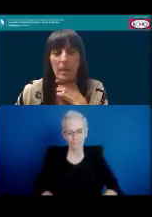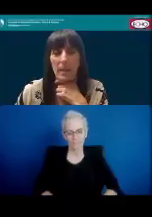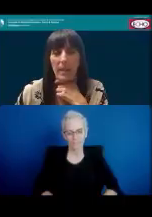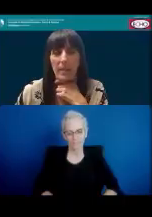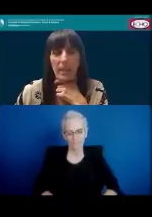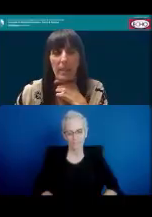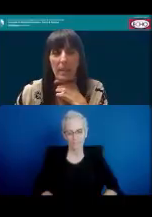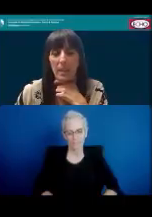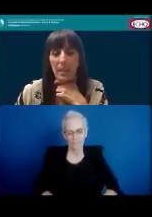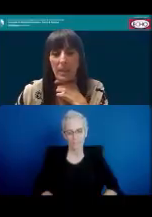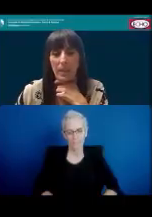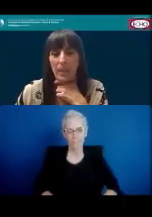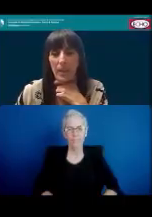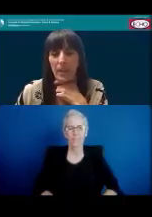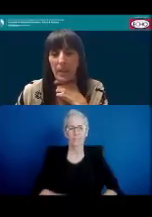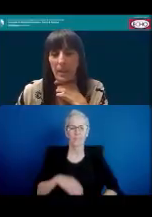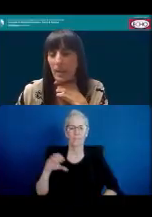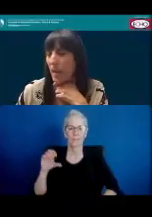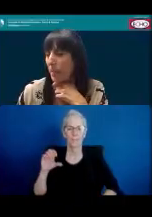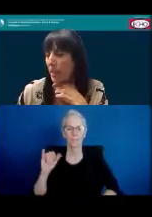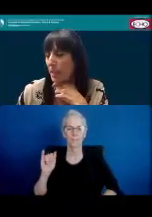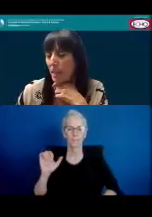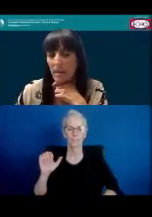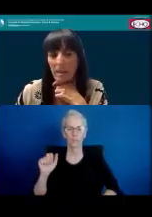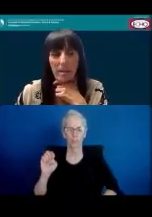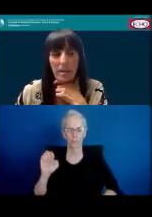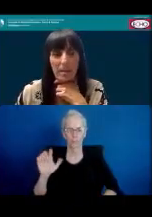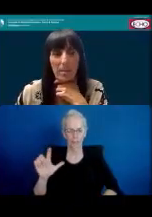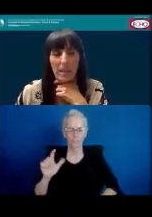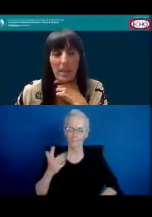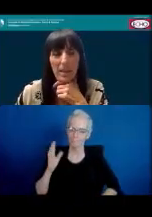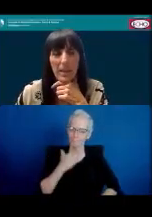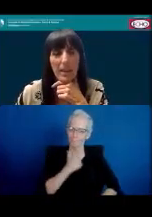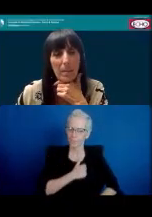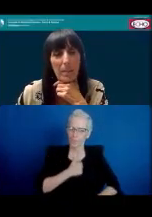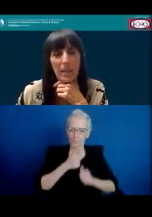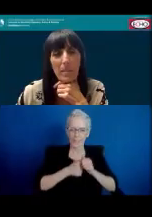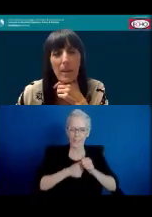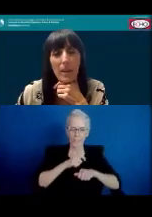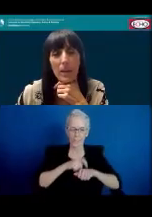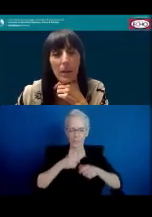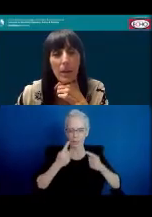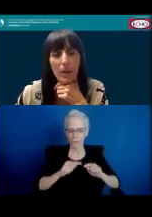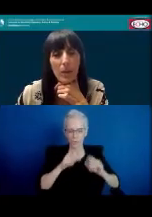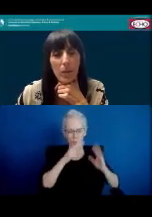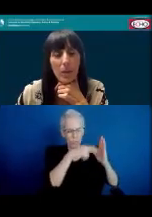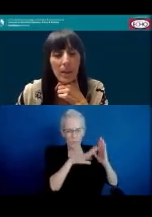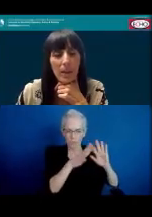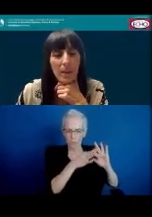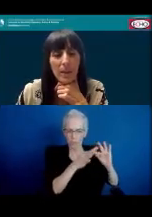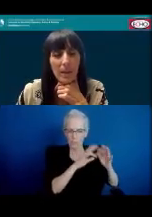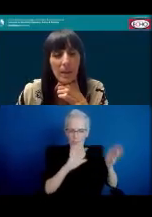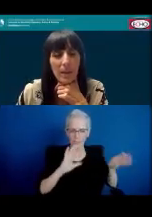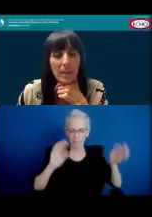Janel Preston: Sorry, every time I went to go see your guys's comments, it messes it up. But so what are some of the things